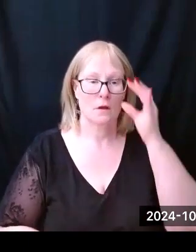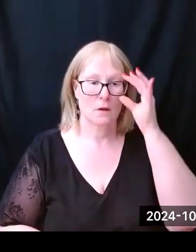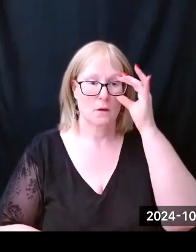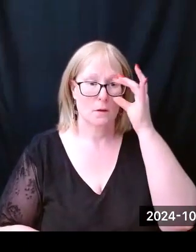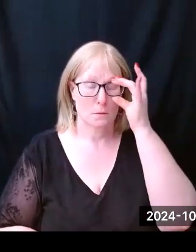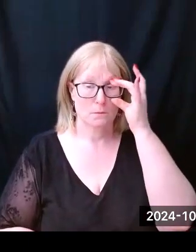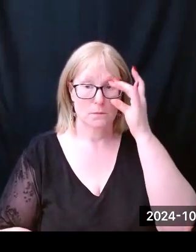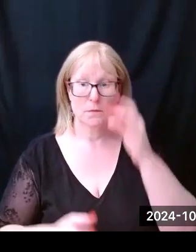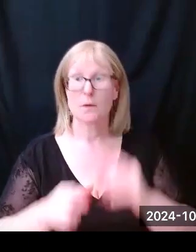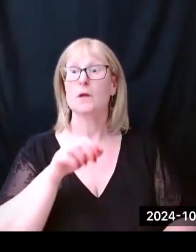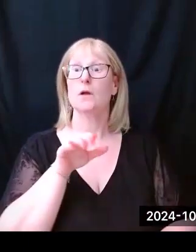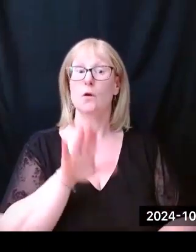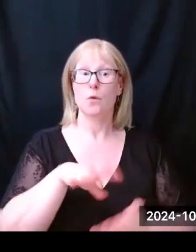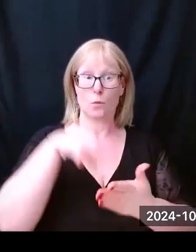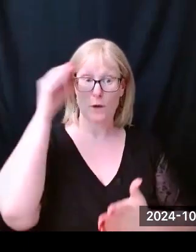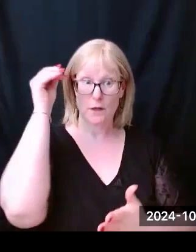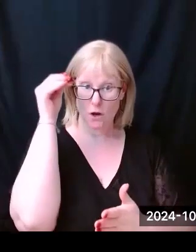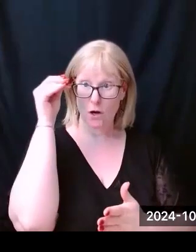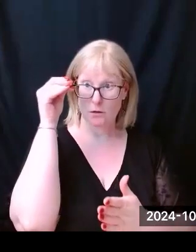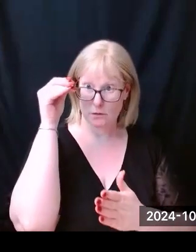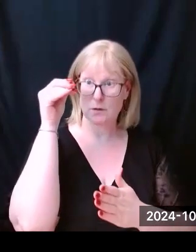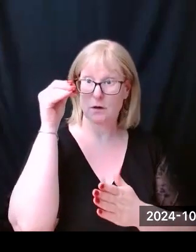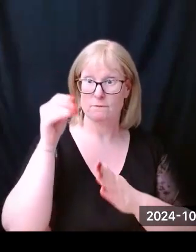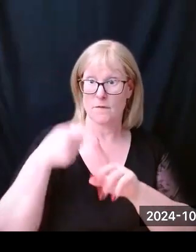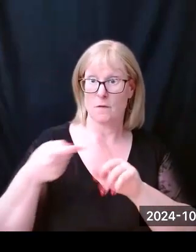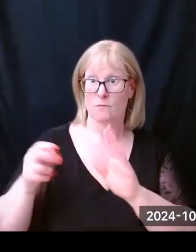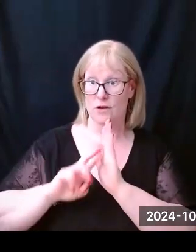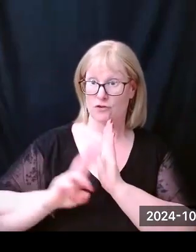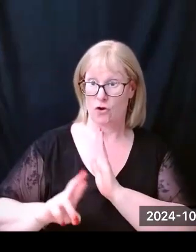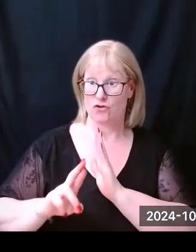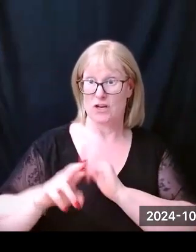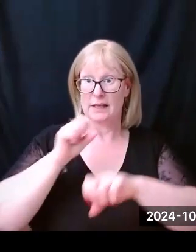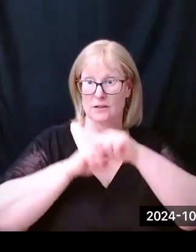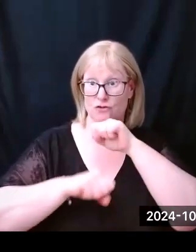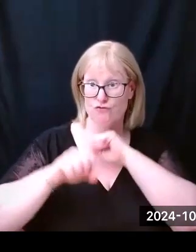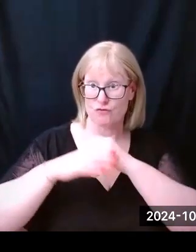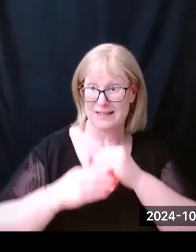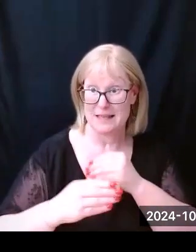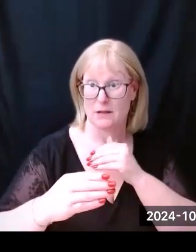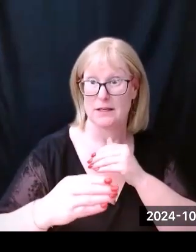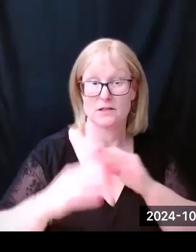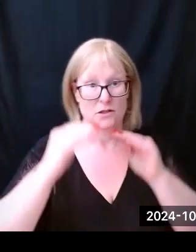And what we learn from research is resilience is both taught and trained. We need